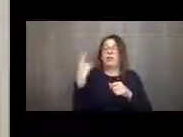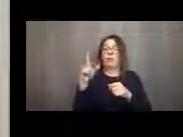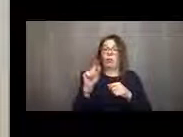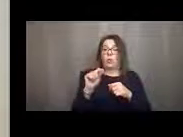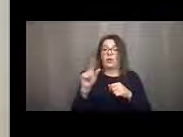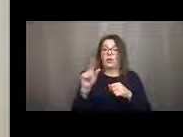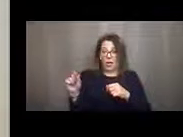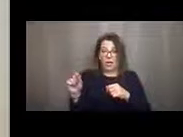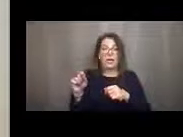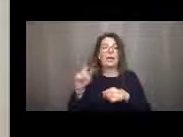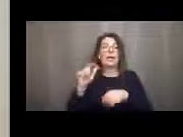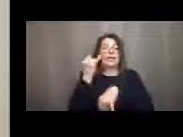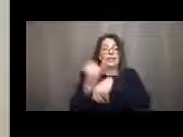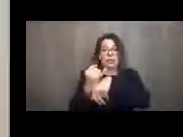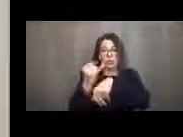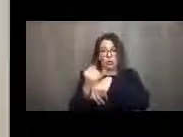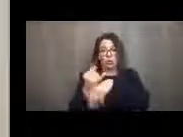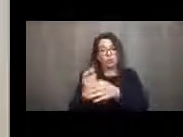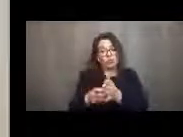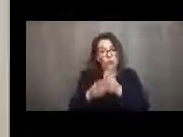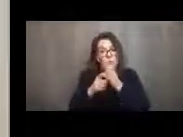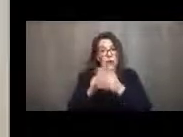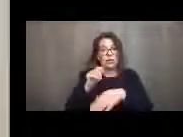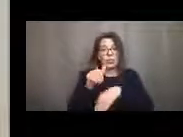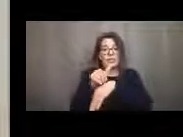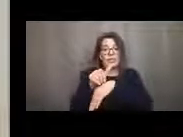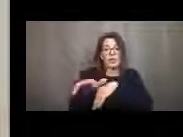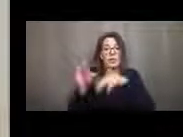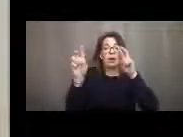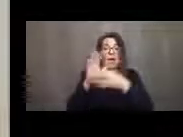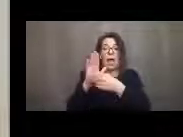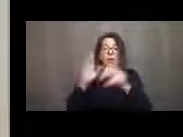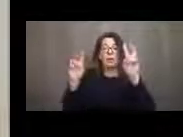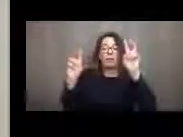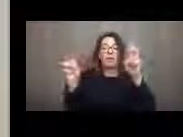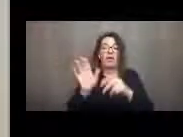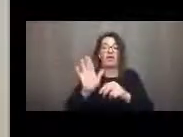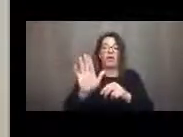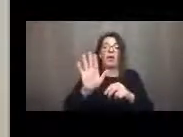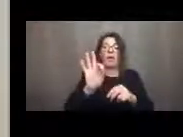Institutions were required to submit a copy of their policy